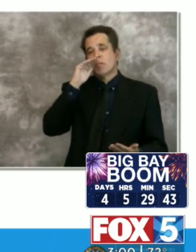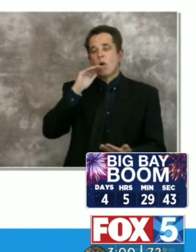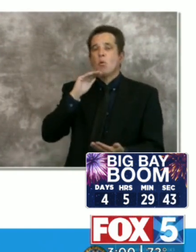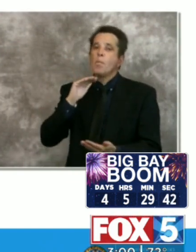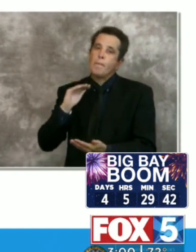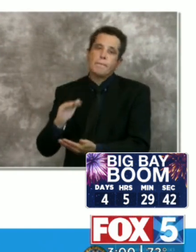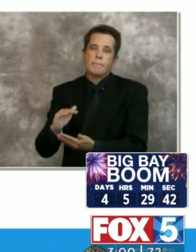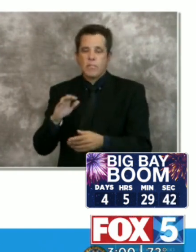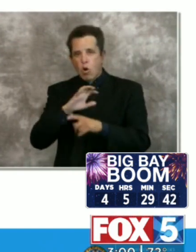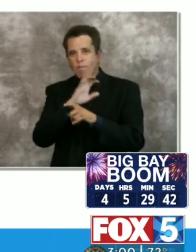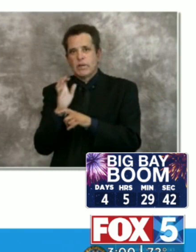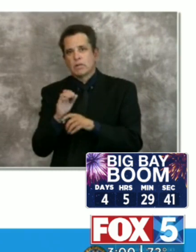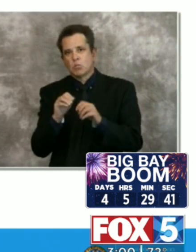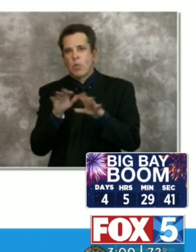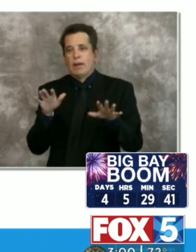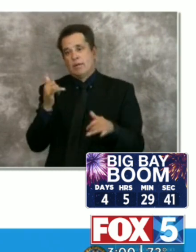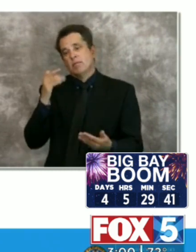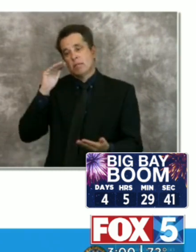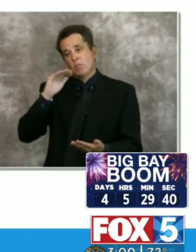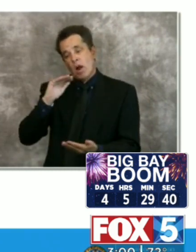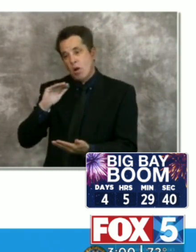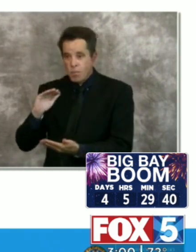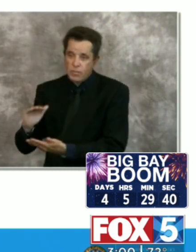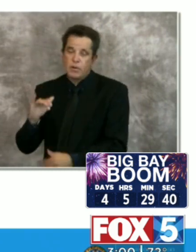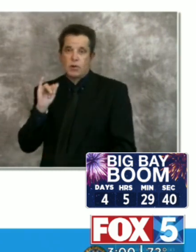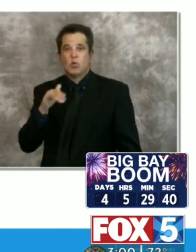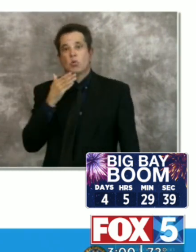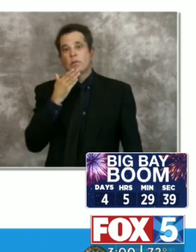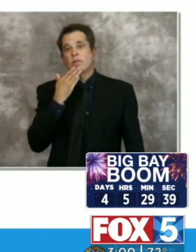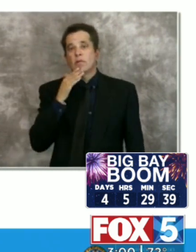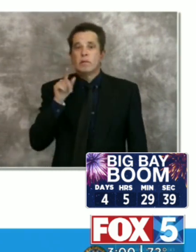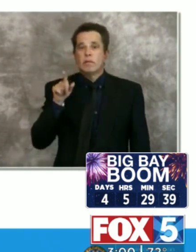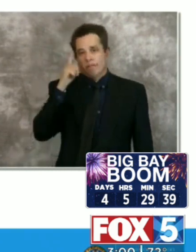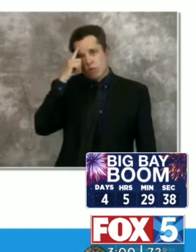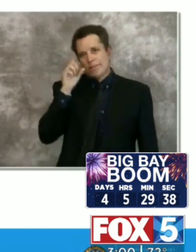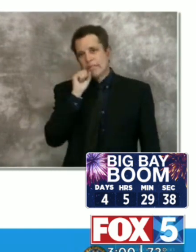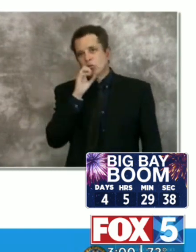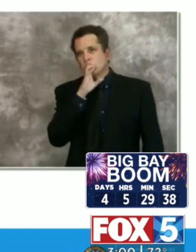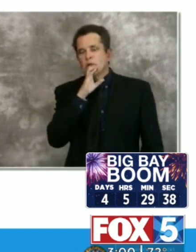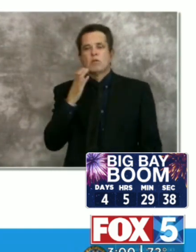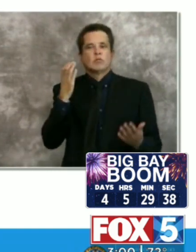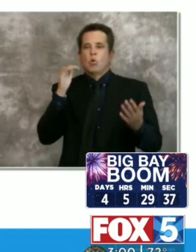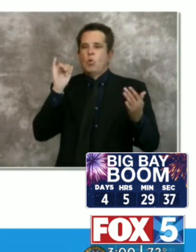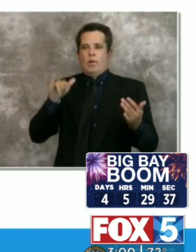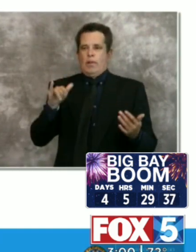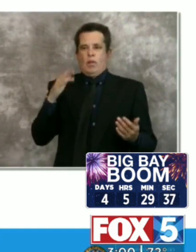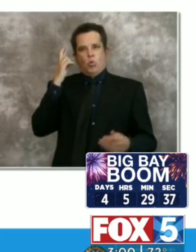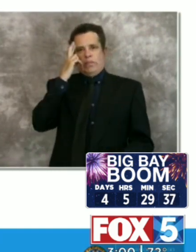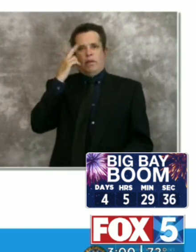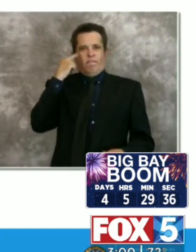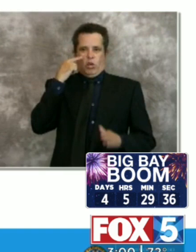ALL AGE GROUPS. THERE HAS BEEN A DECLINE OVER THE PAST 3 MONTHS IN THEIR TOTAL NUMBER